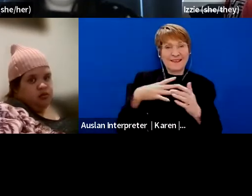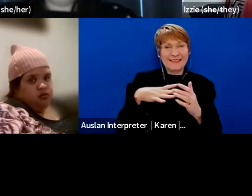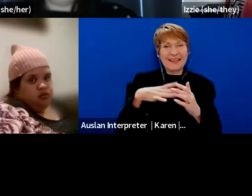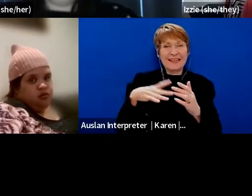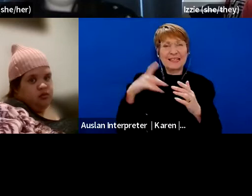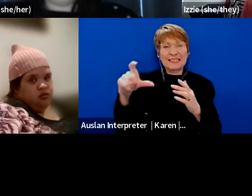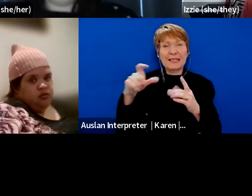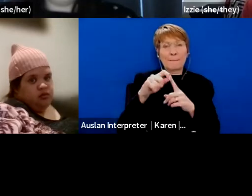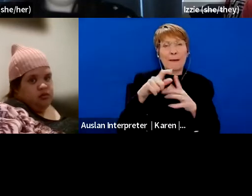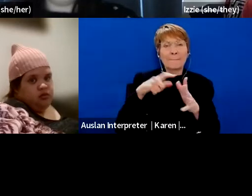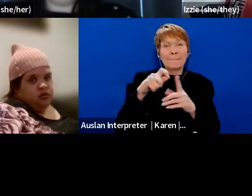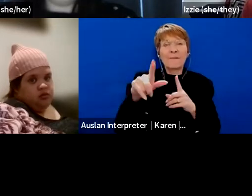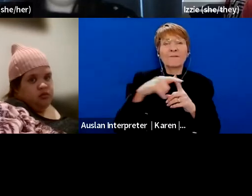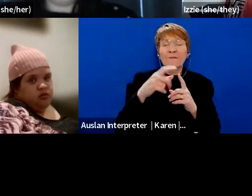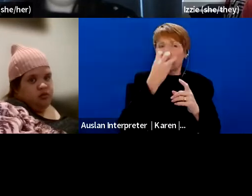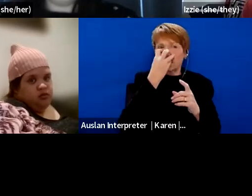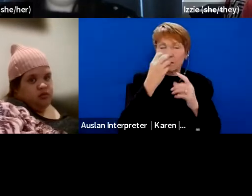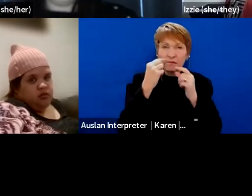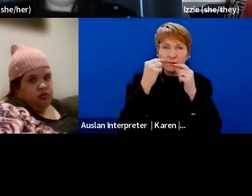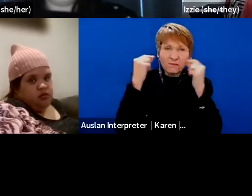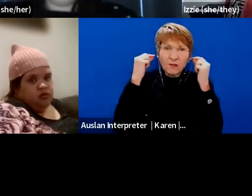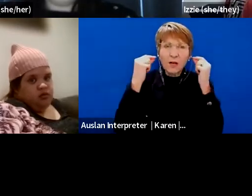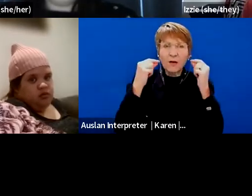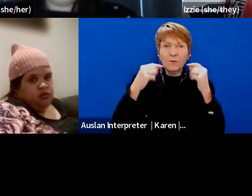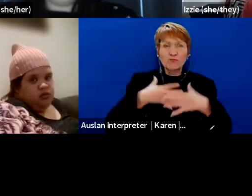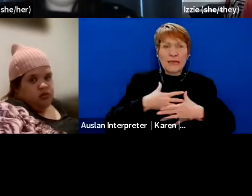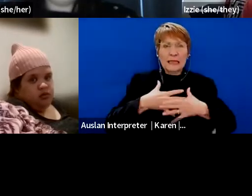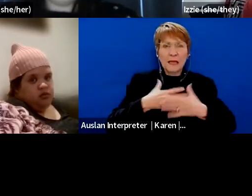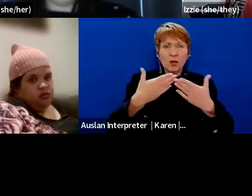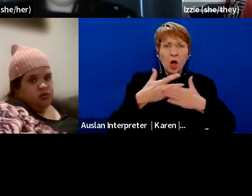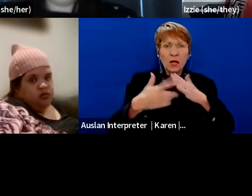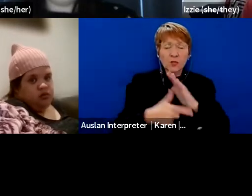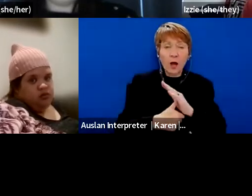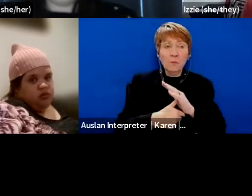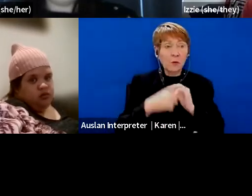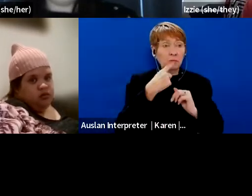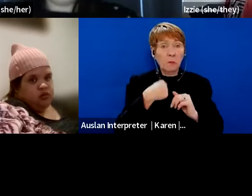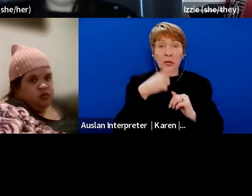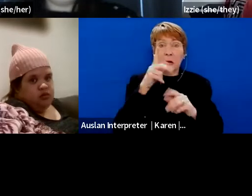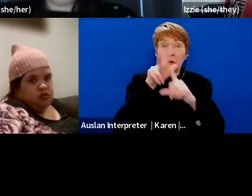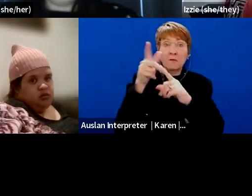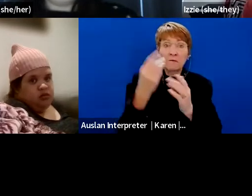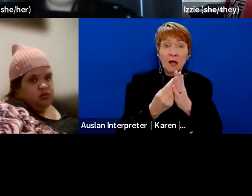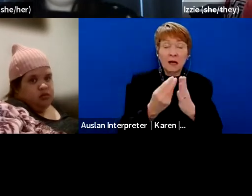We needed to get a secret machine and there was lots of people that said to us. You can apply for this funding it's called this and this, but we don't know how to do it.